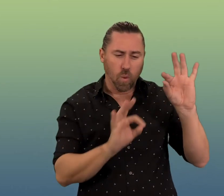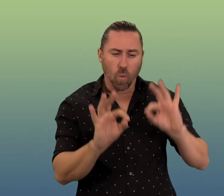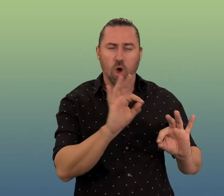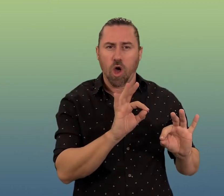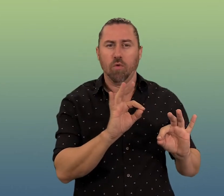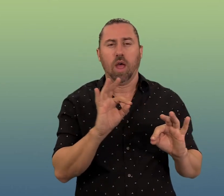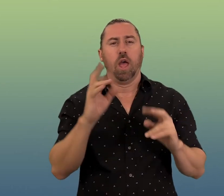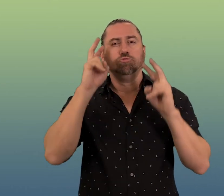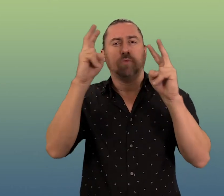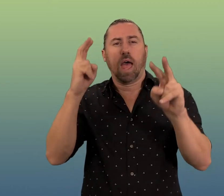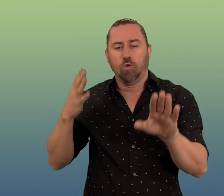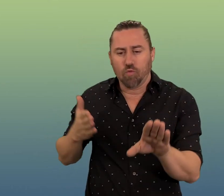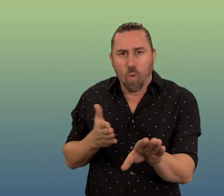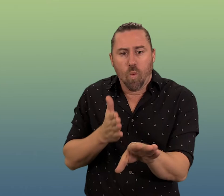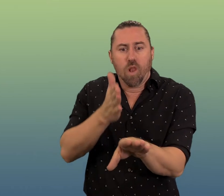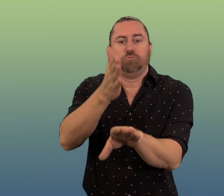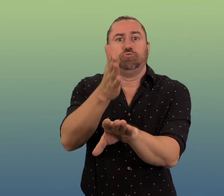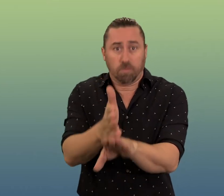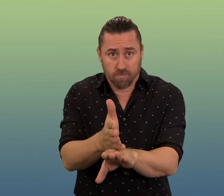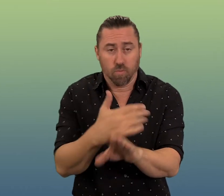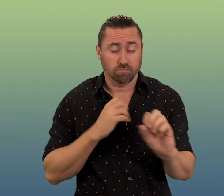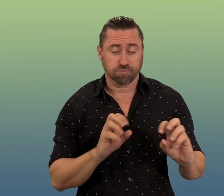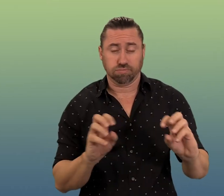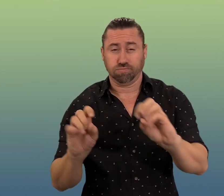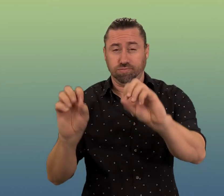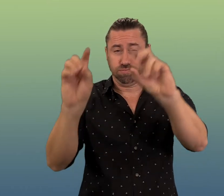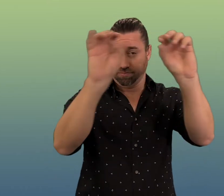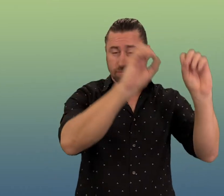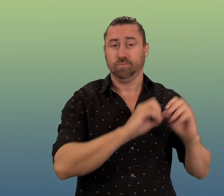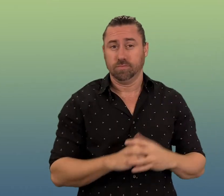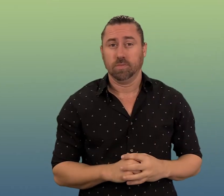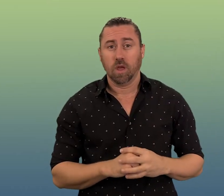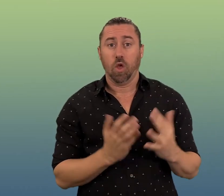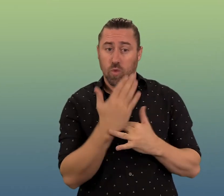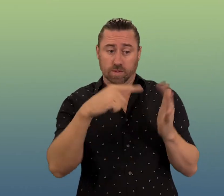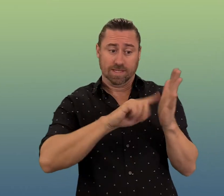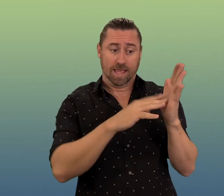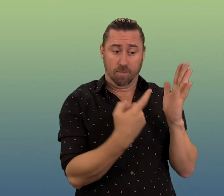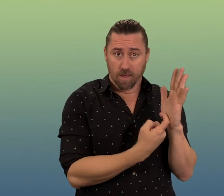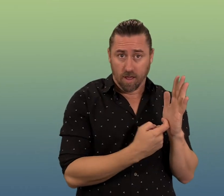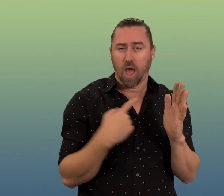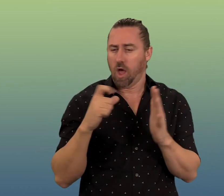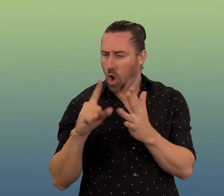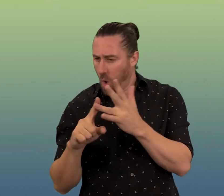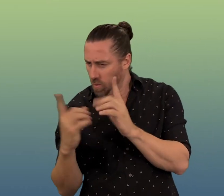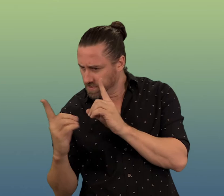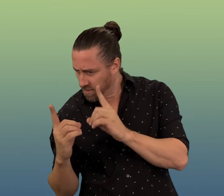new generation rolling stock train recommendations across TMR and co-design of rolling stock.